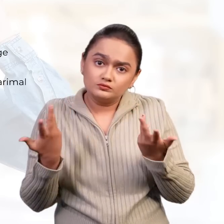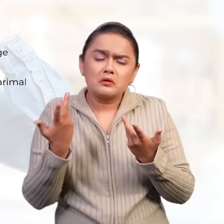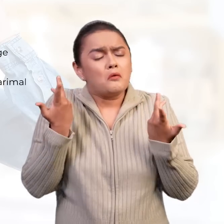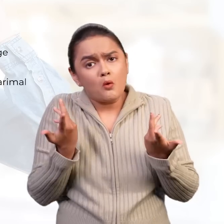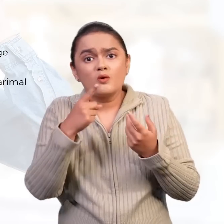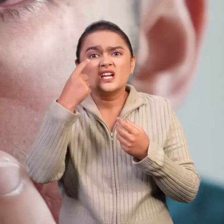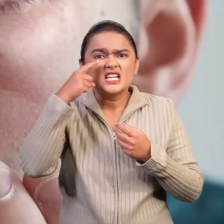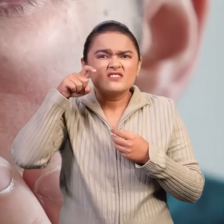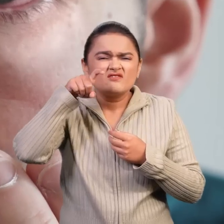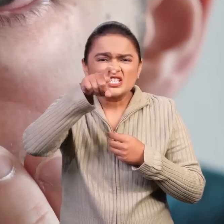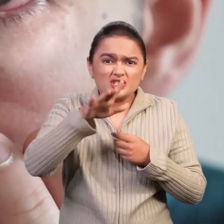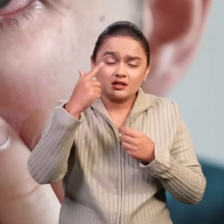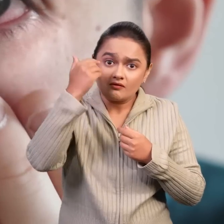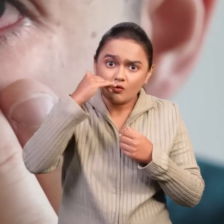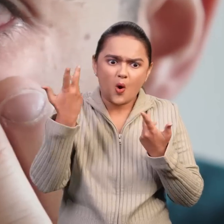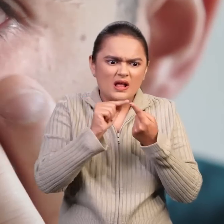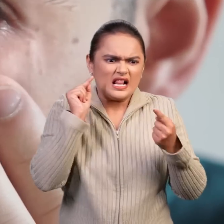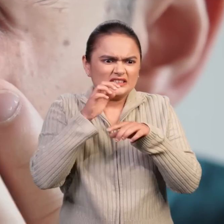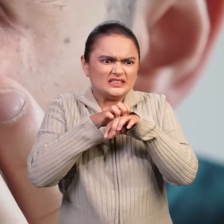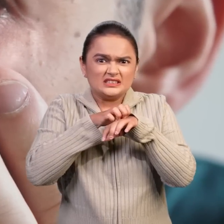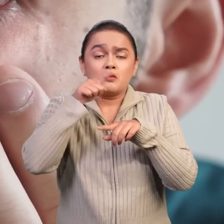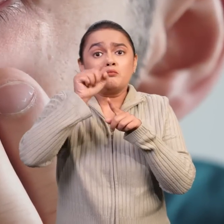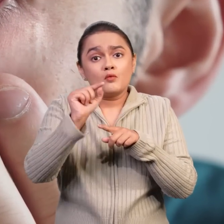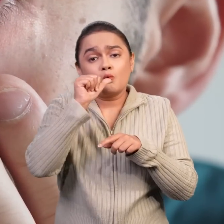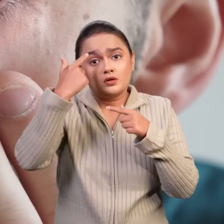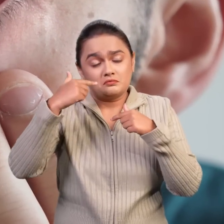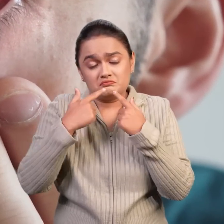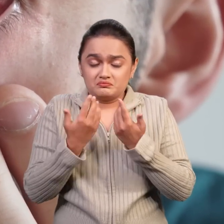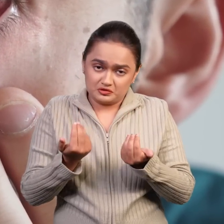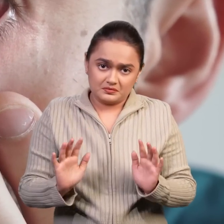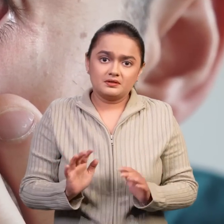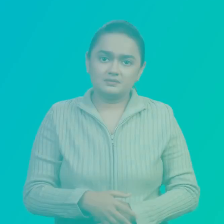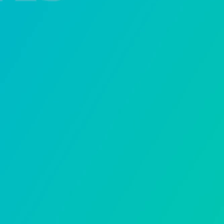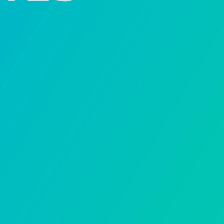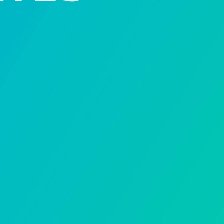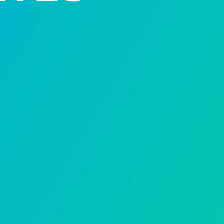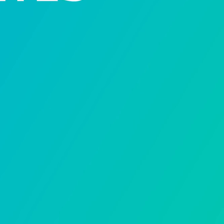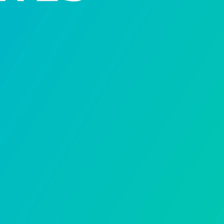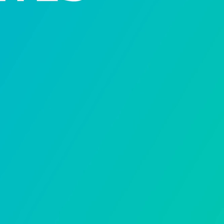Watering may also be due to an infection of the eye or analogy of the eye.